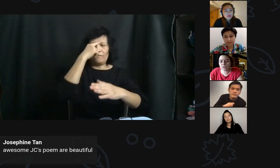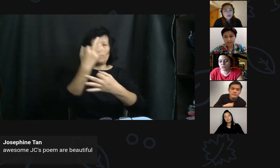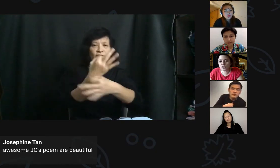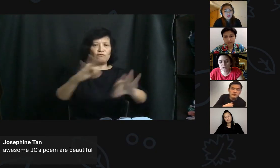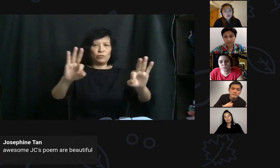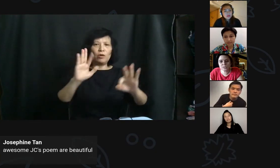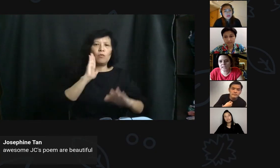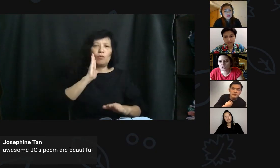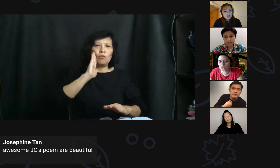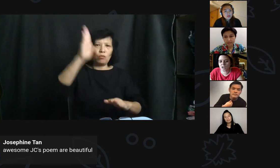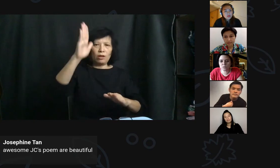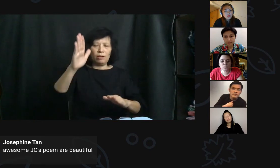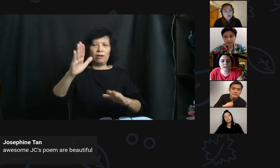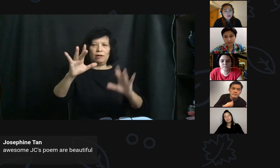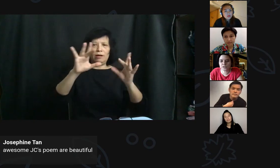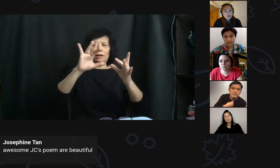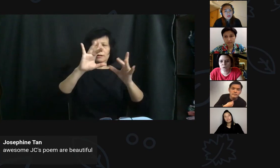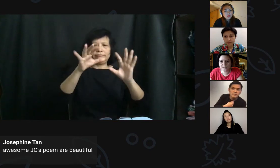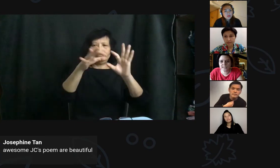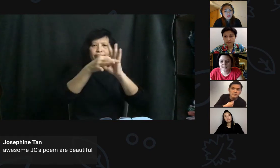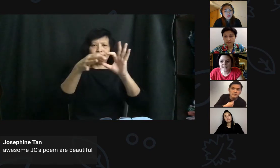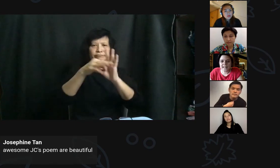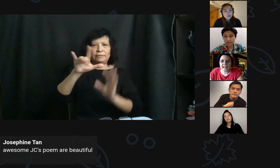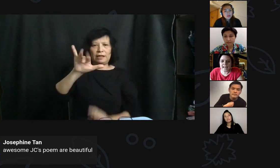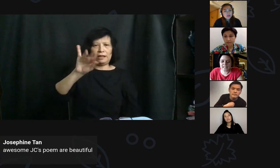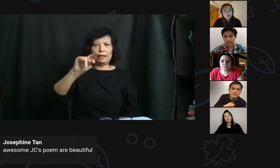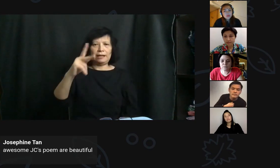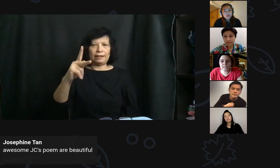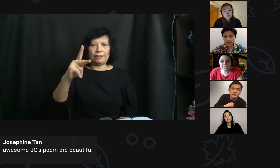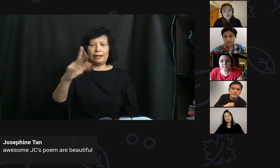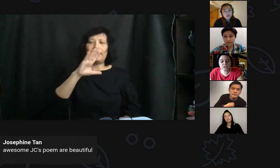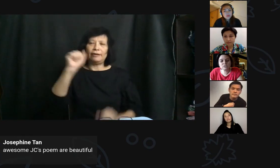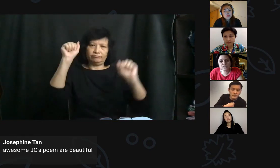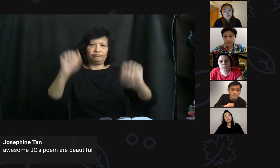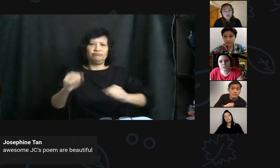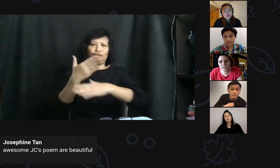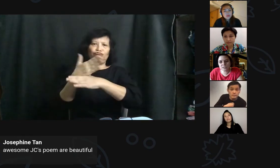so you can use and share wherever you want and if you need teaching resources,